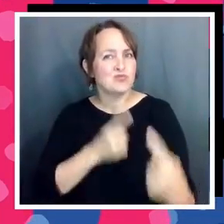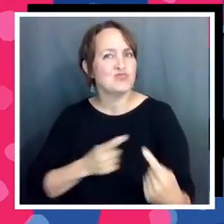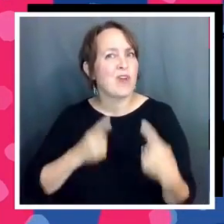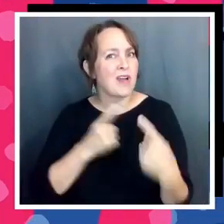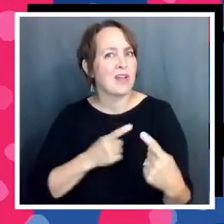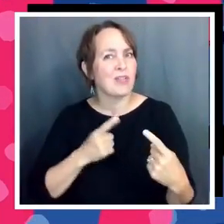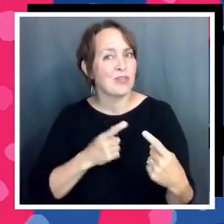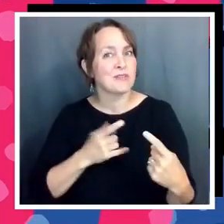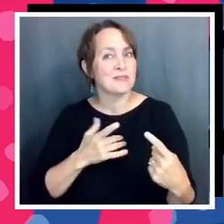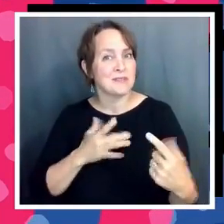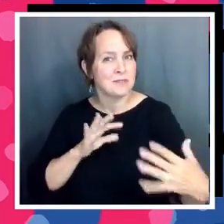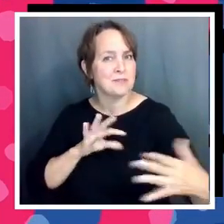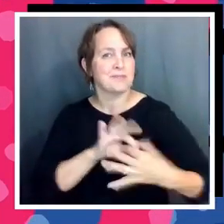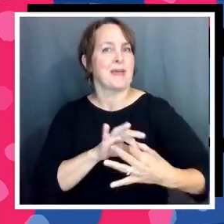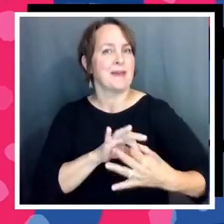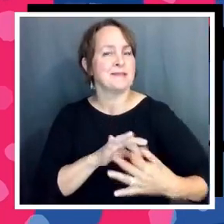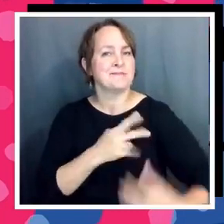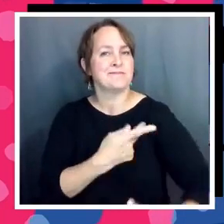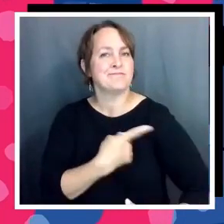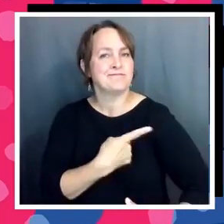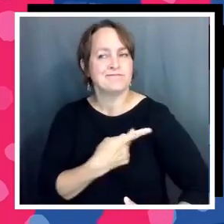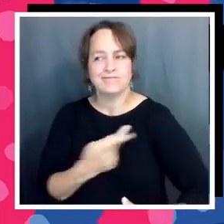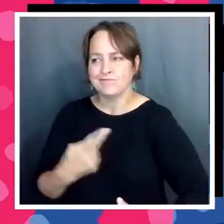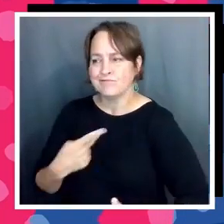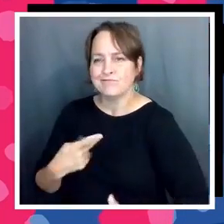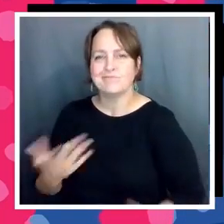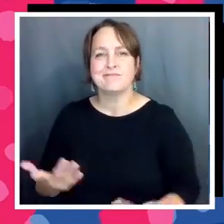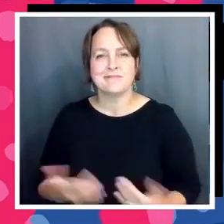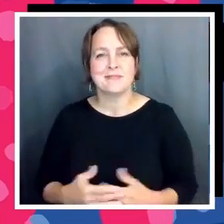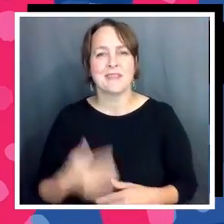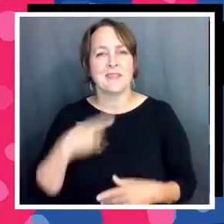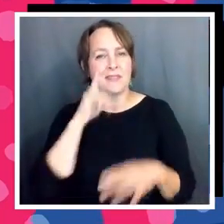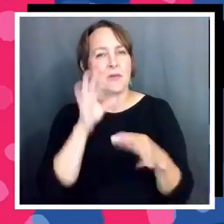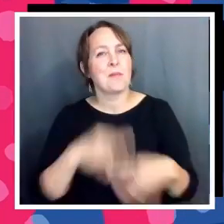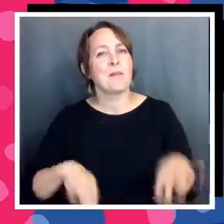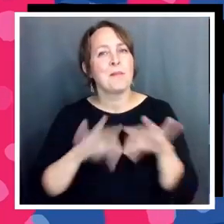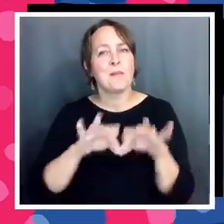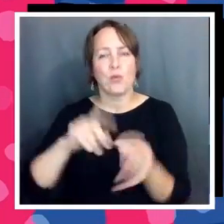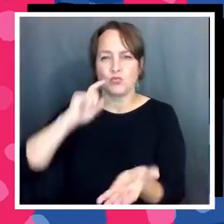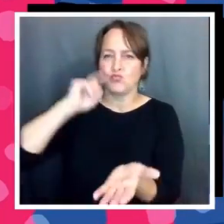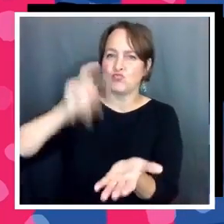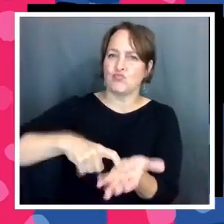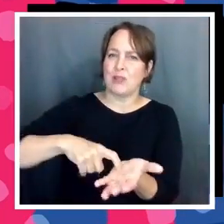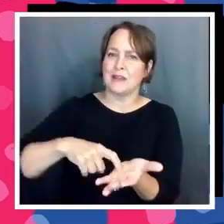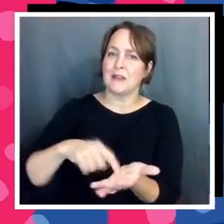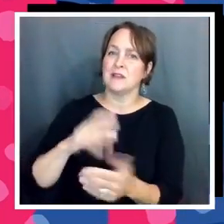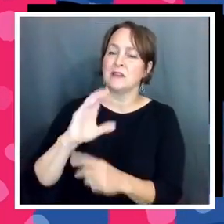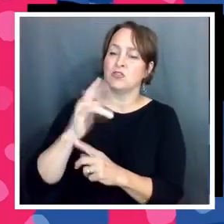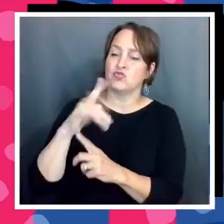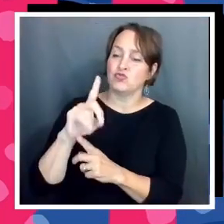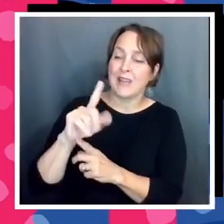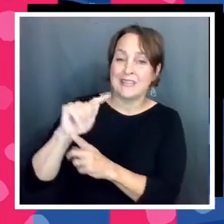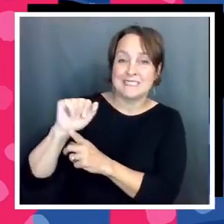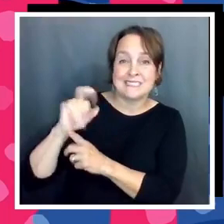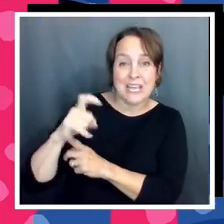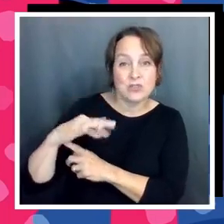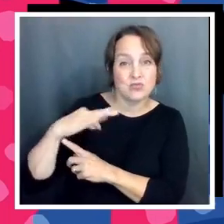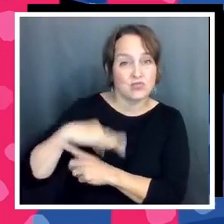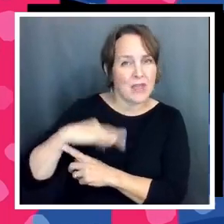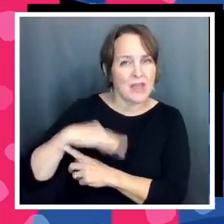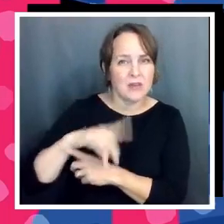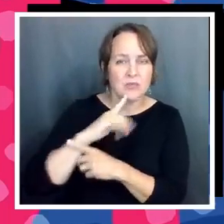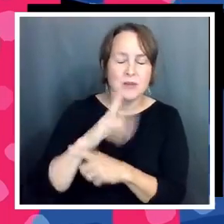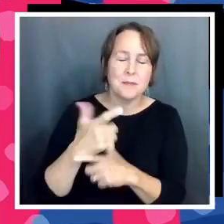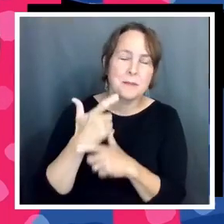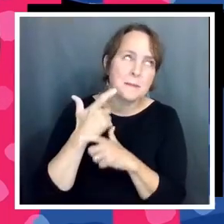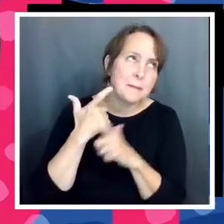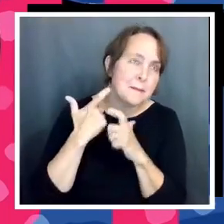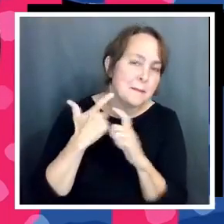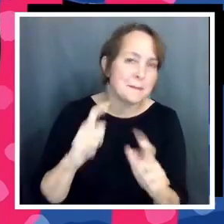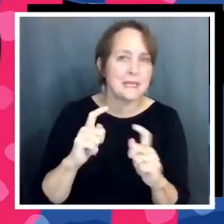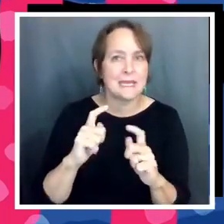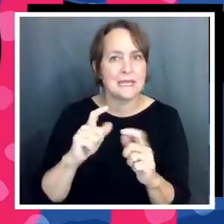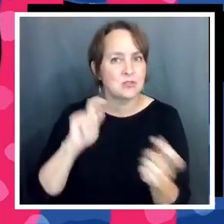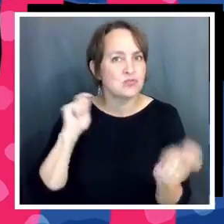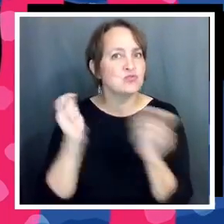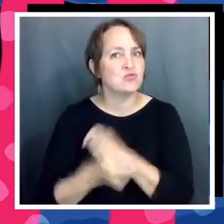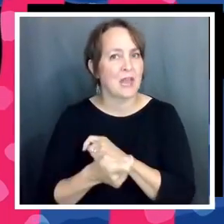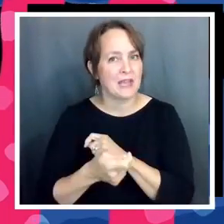MANY PEOPLE ARE EXPERIENCING SO